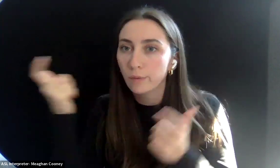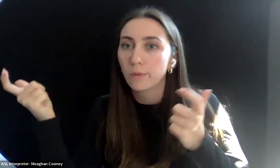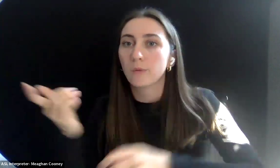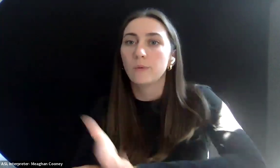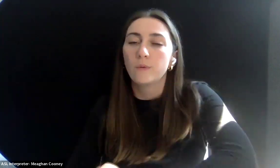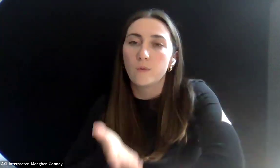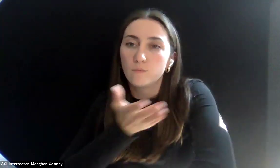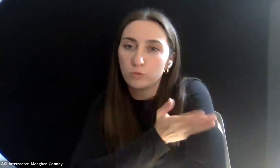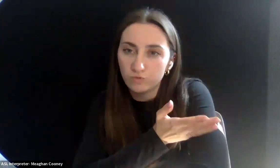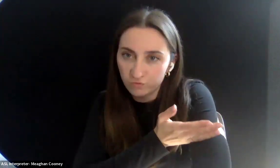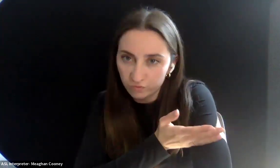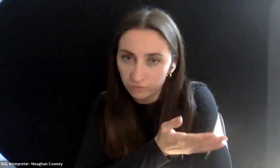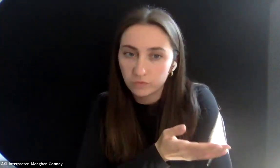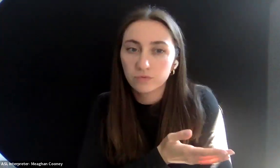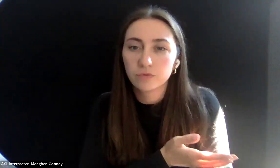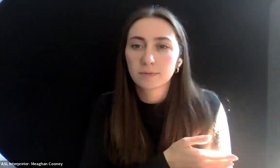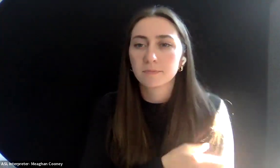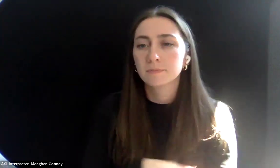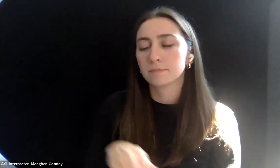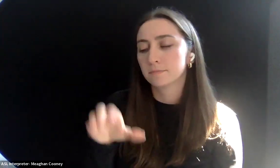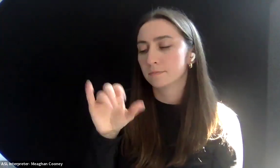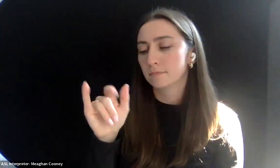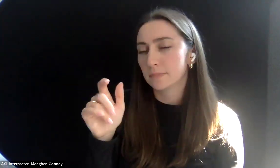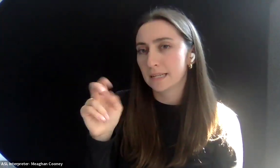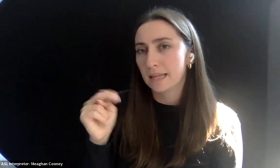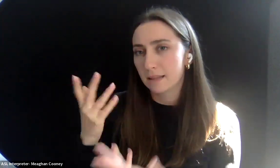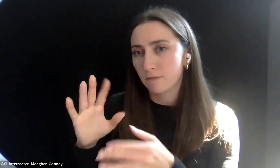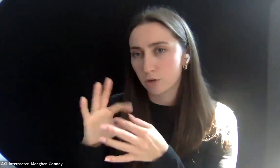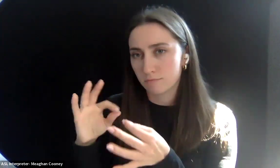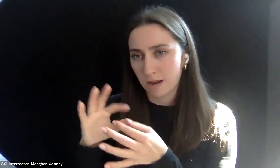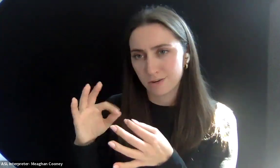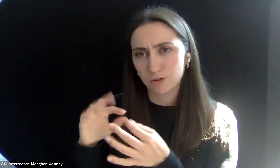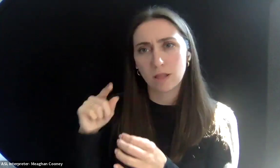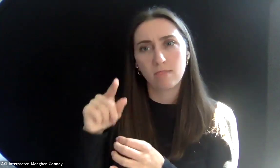And here as Caitlin presented earlier, the tool does provide